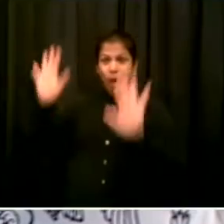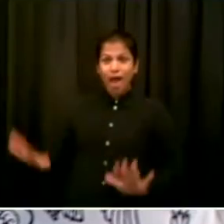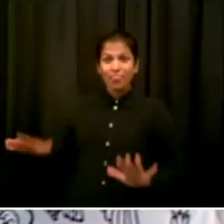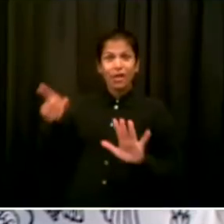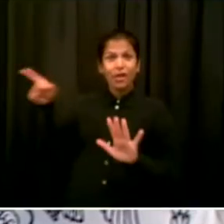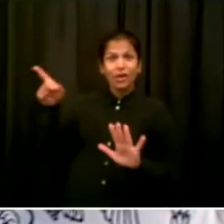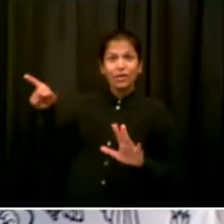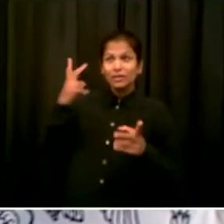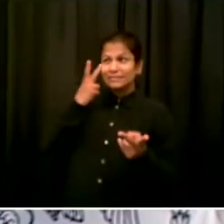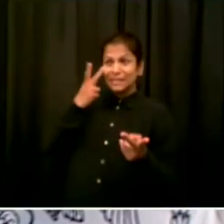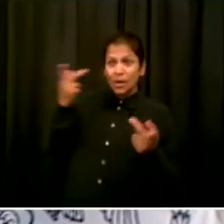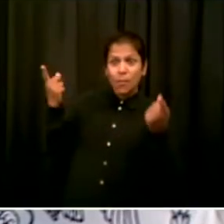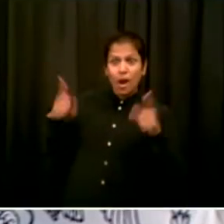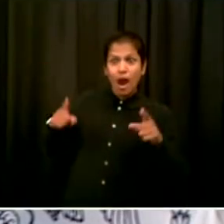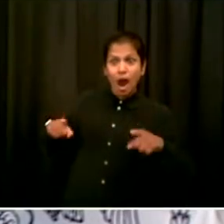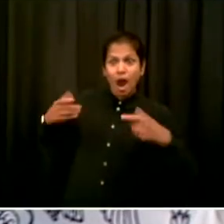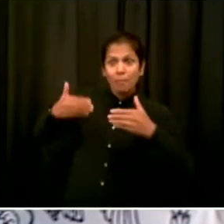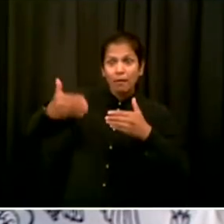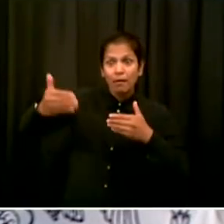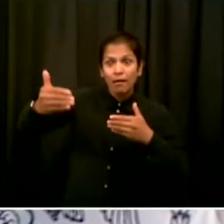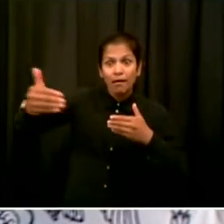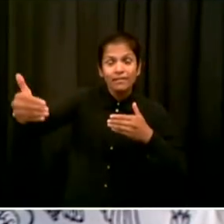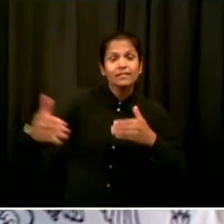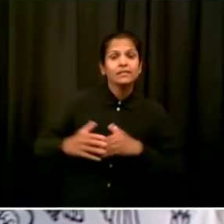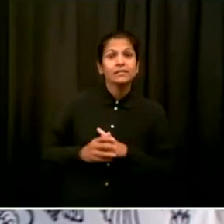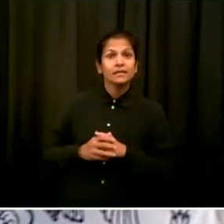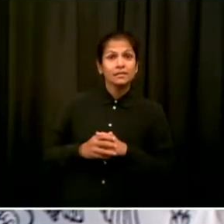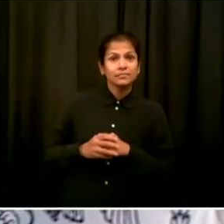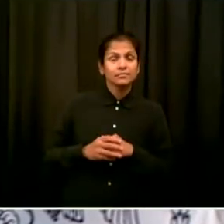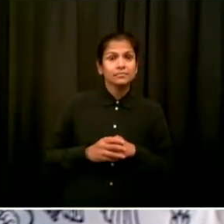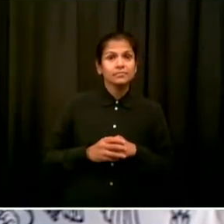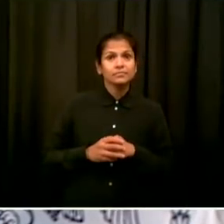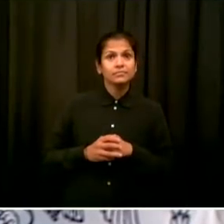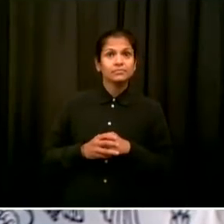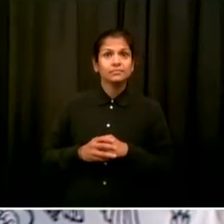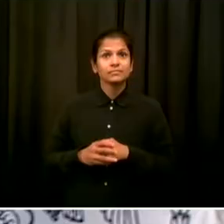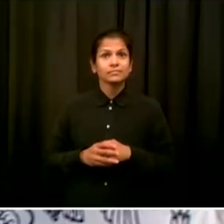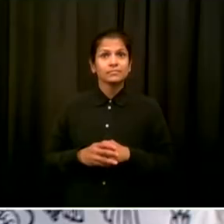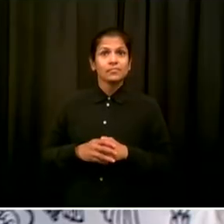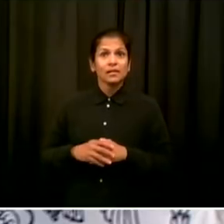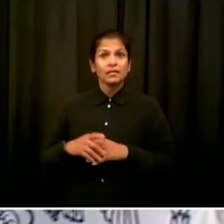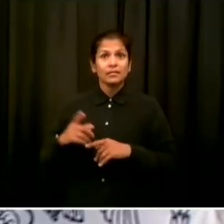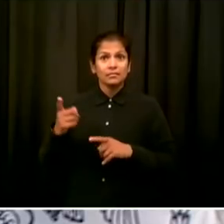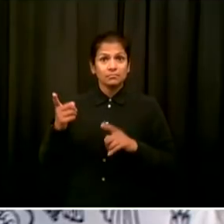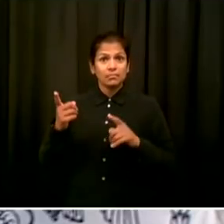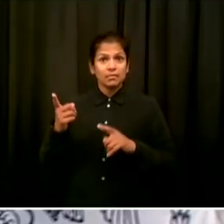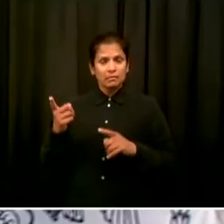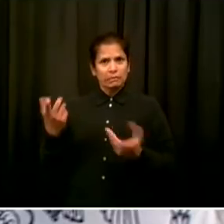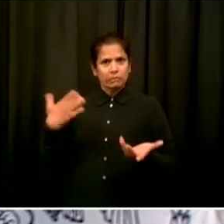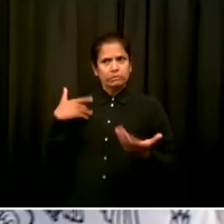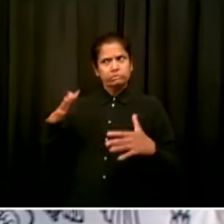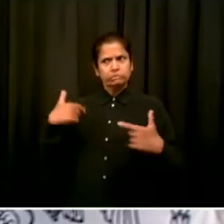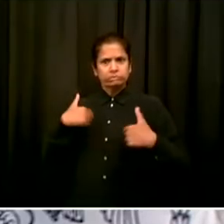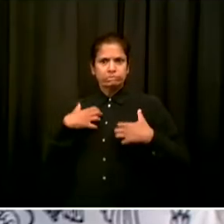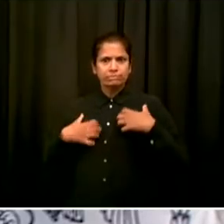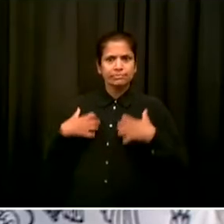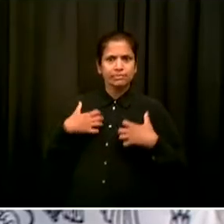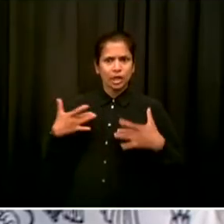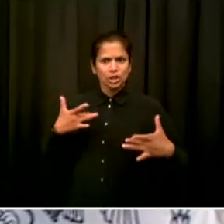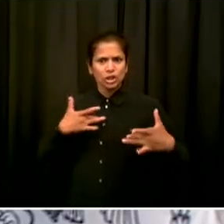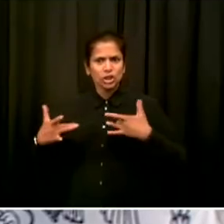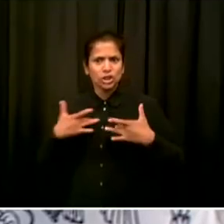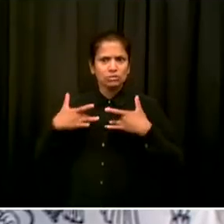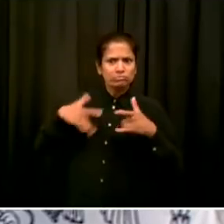WELL WE ARE ALL